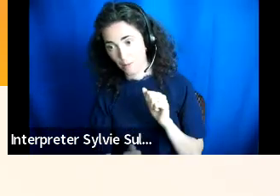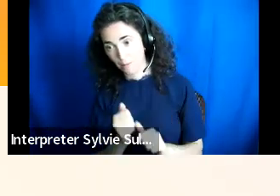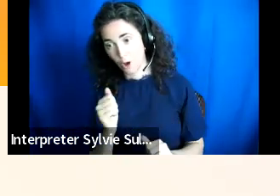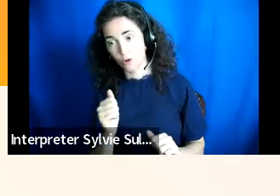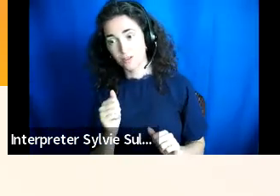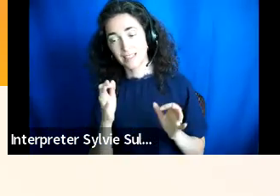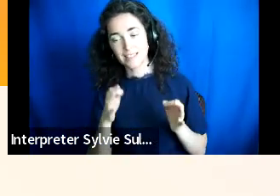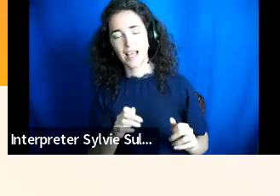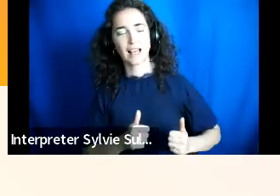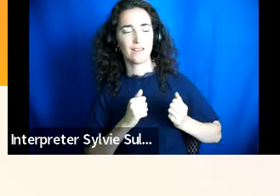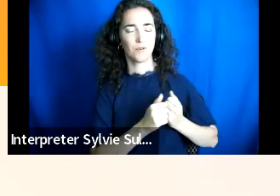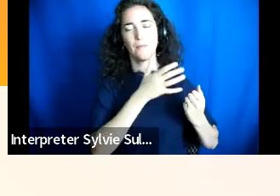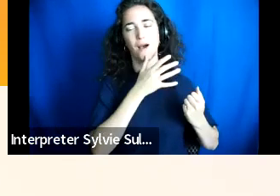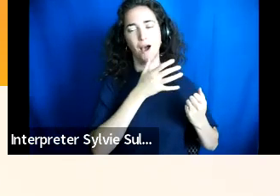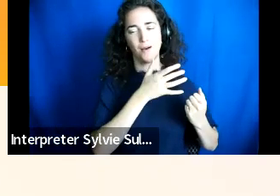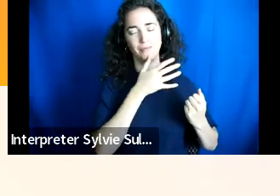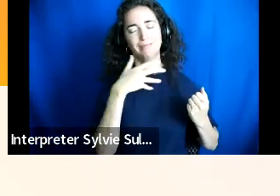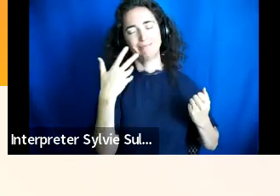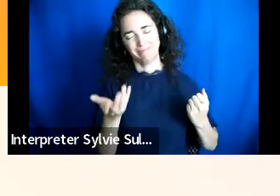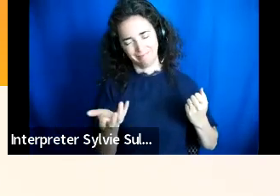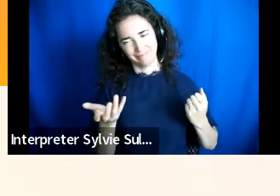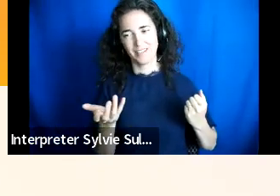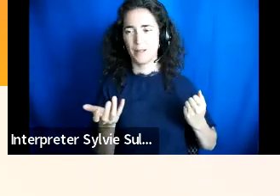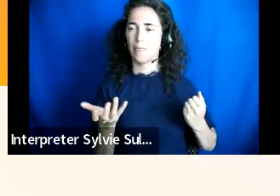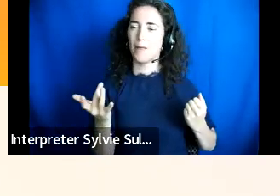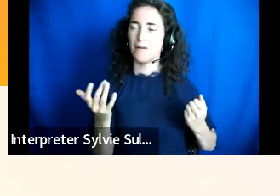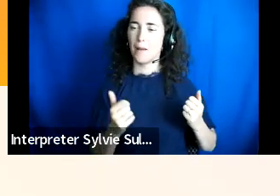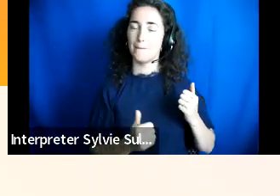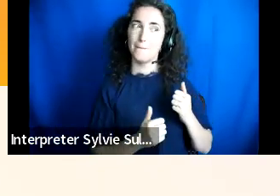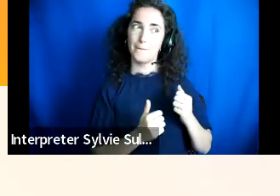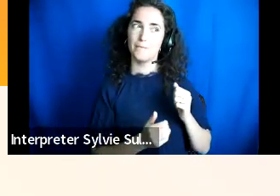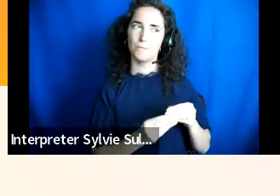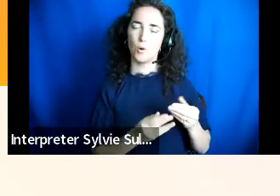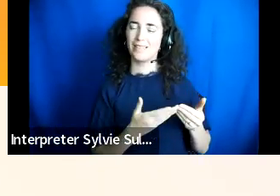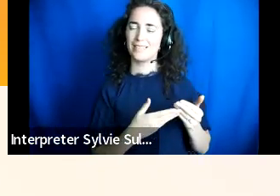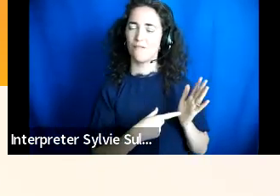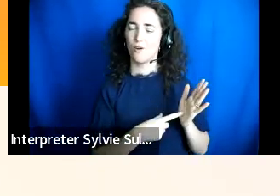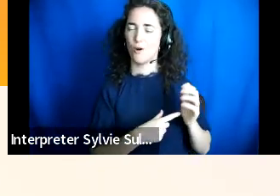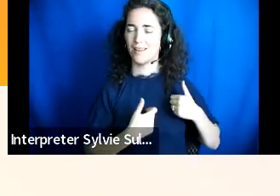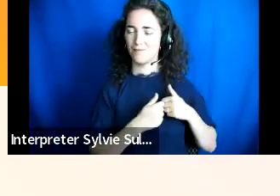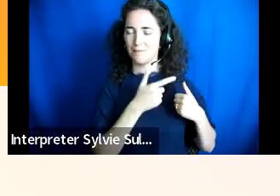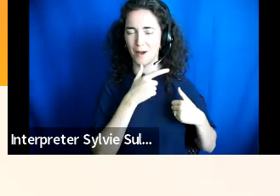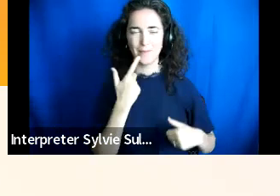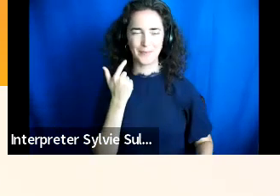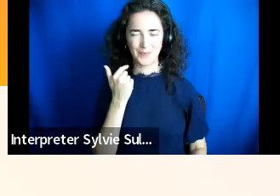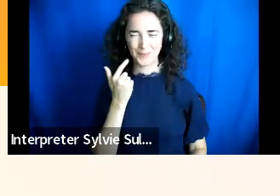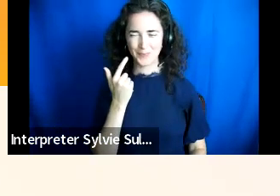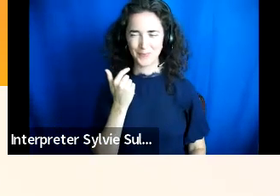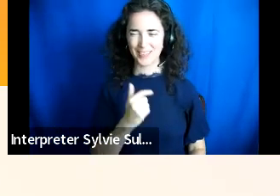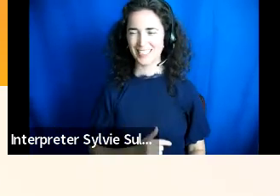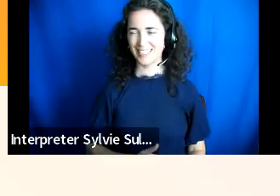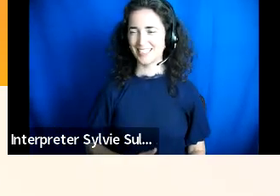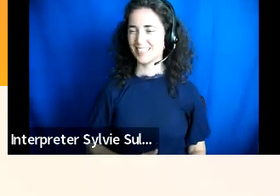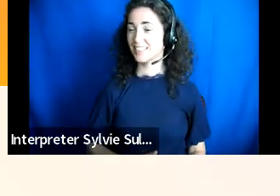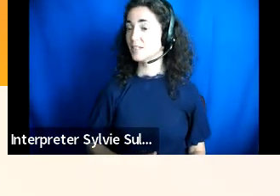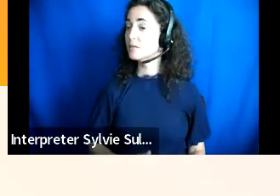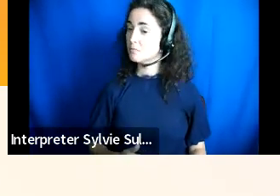But the most affordable option. you know we have services with there.